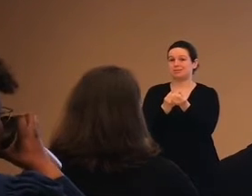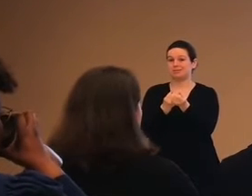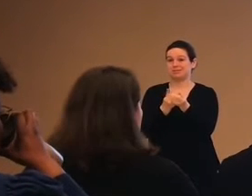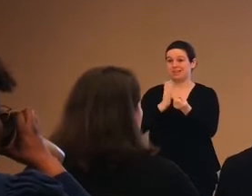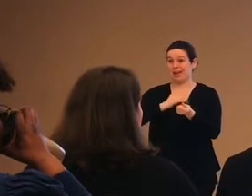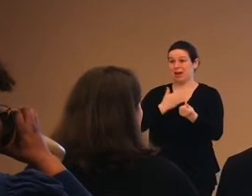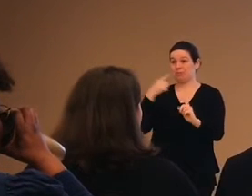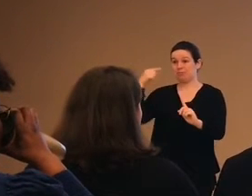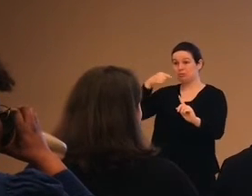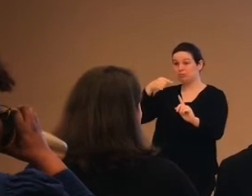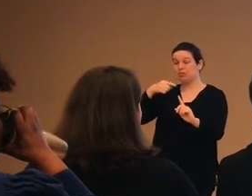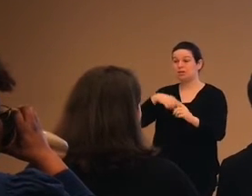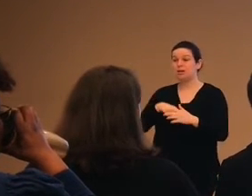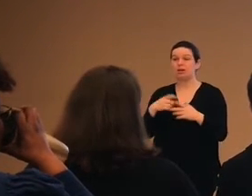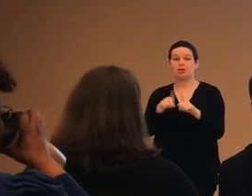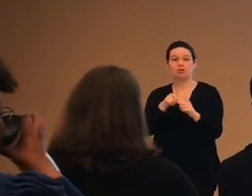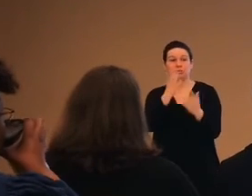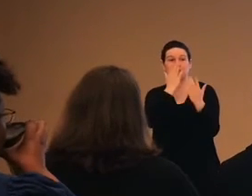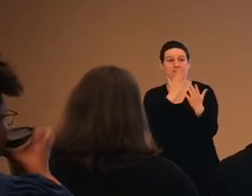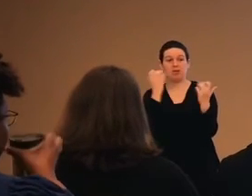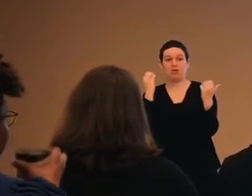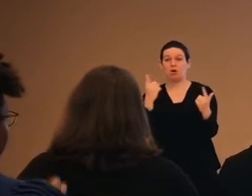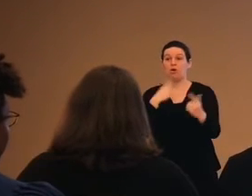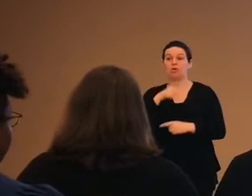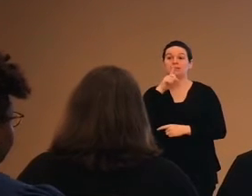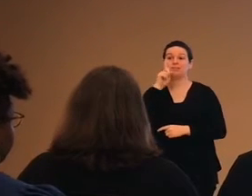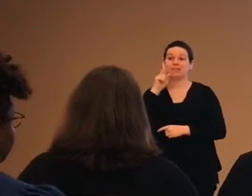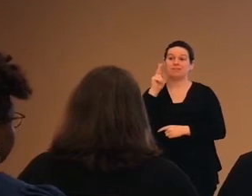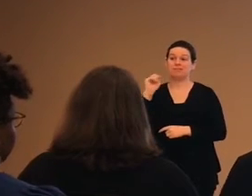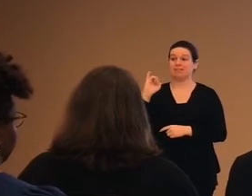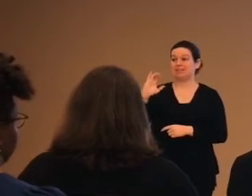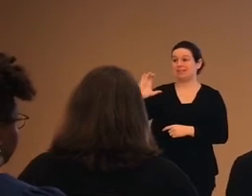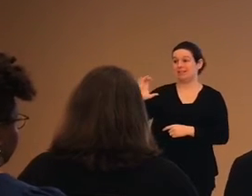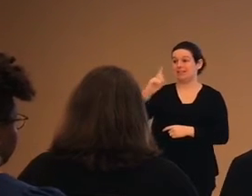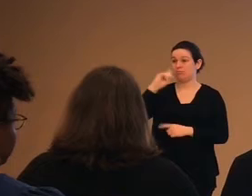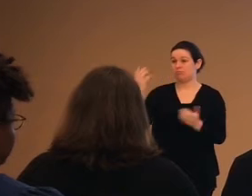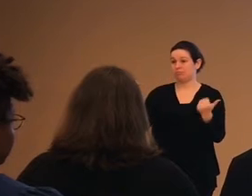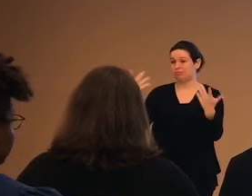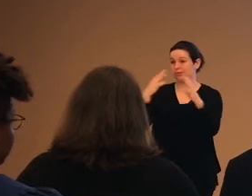Mission and we also want to thank deaf Inc for providing our ASL interpreters today